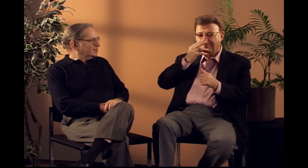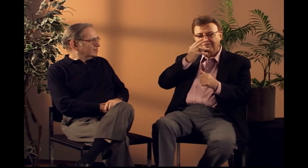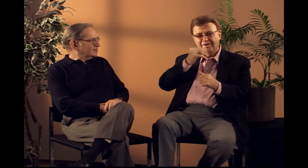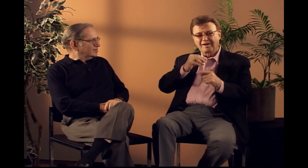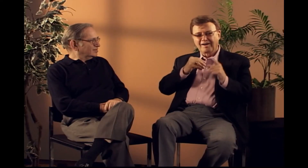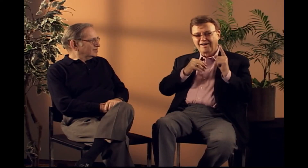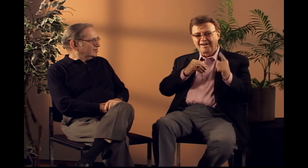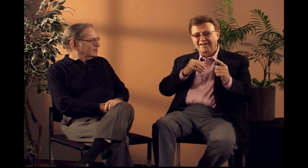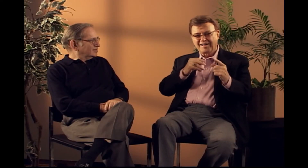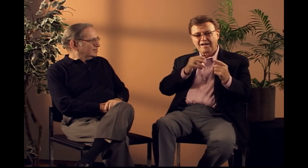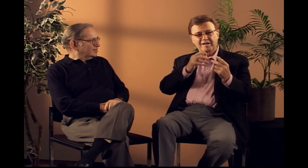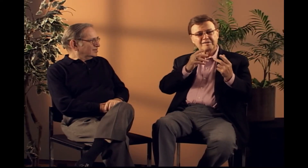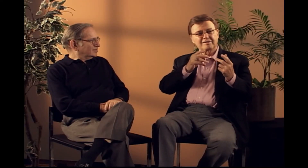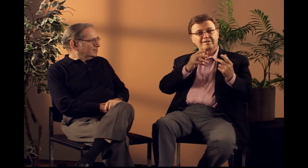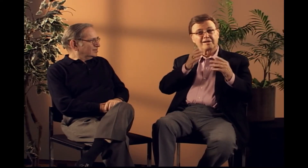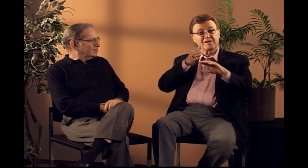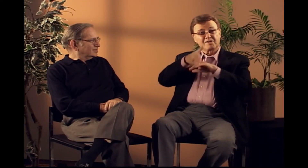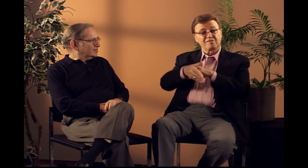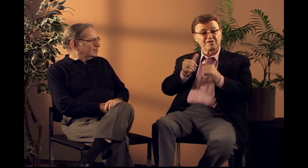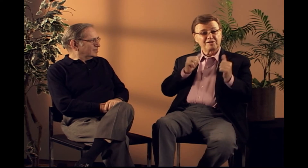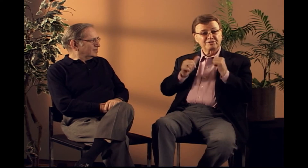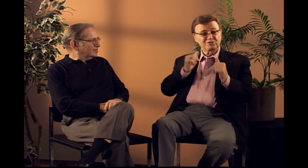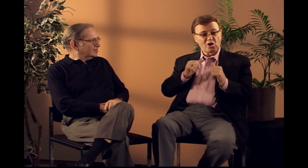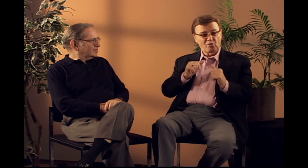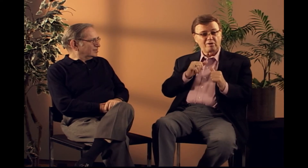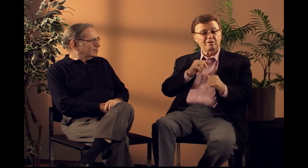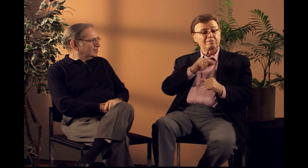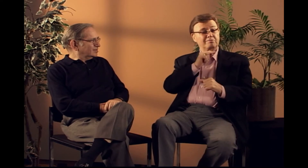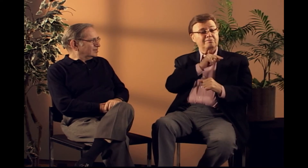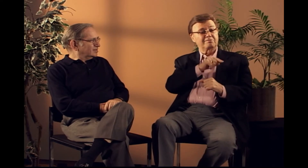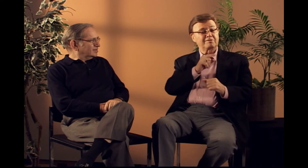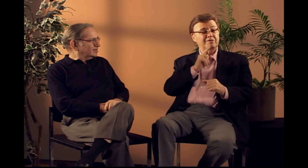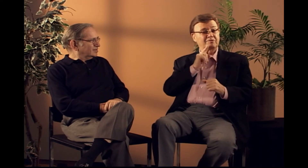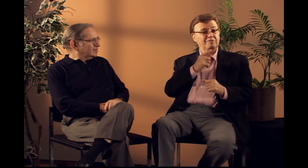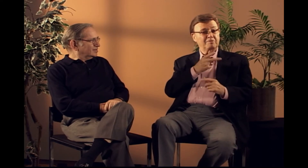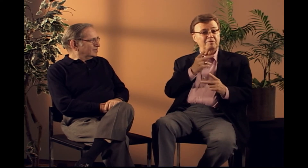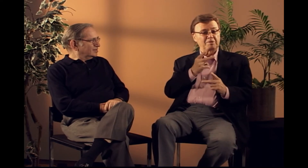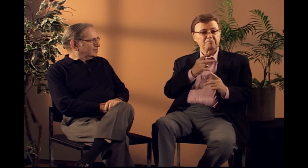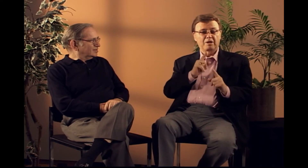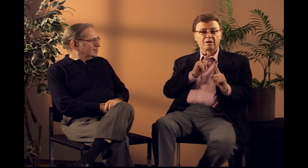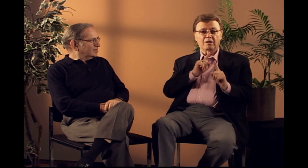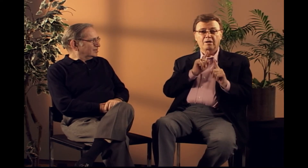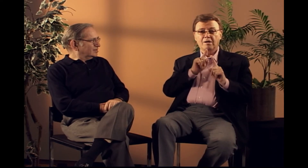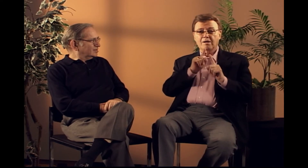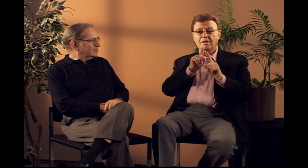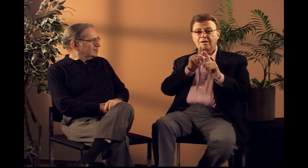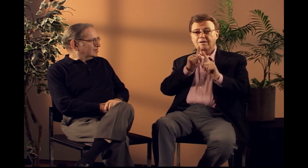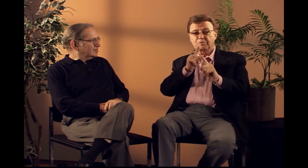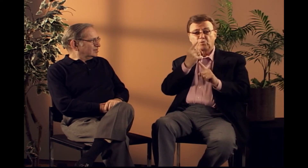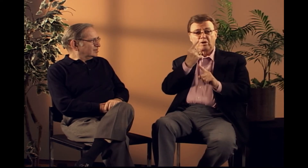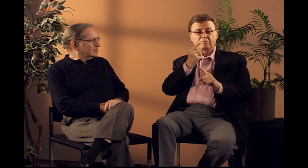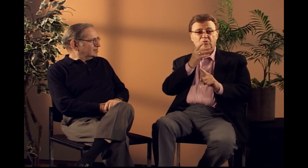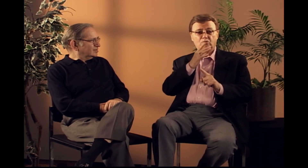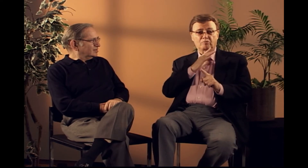That told me that this was universal. I remember there's one funny, after a particular show,